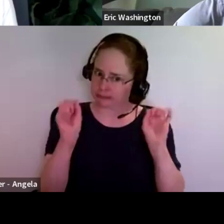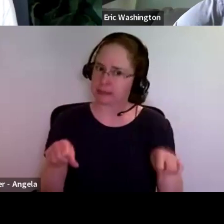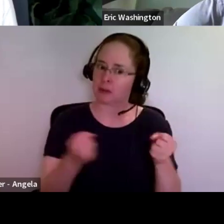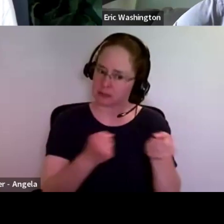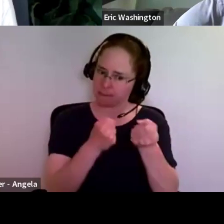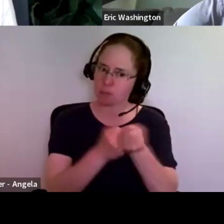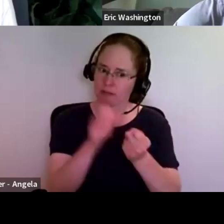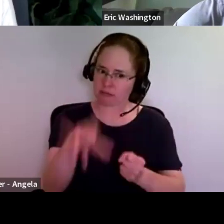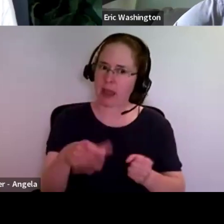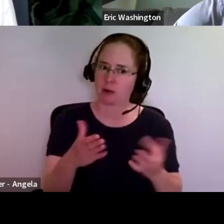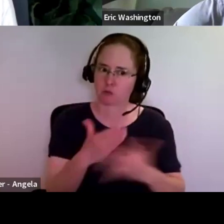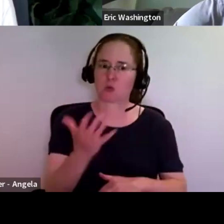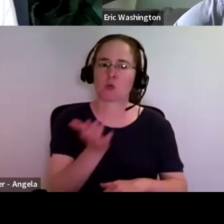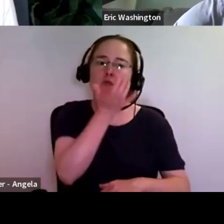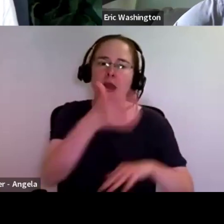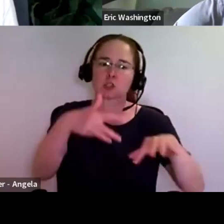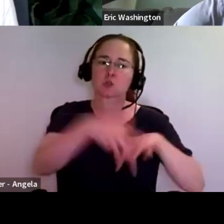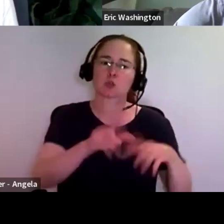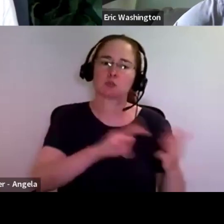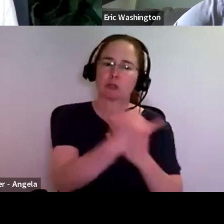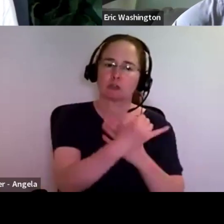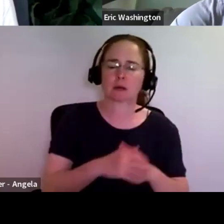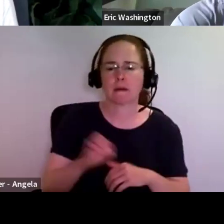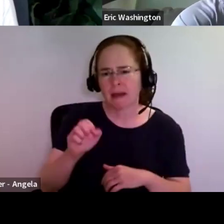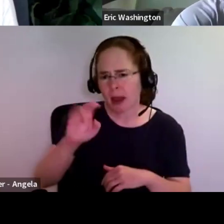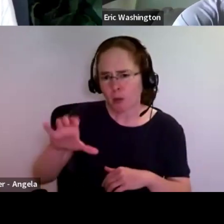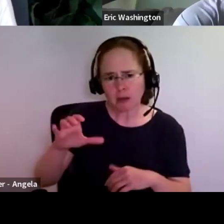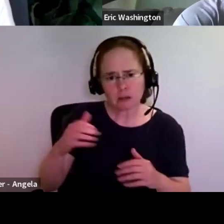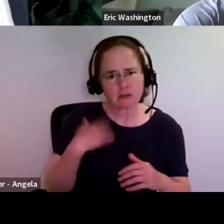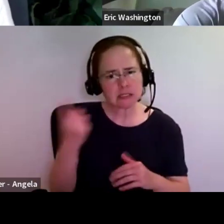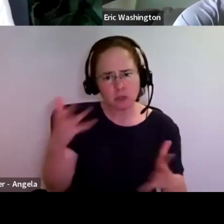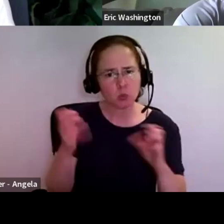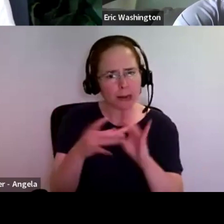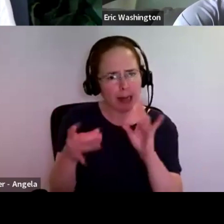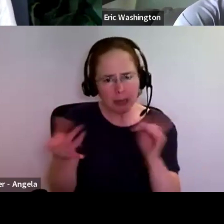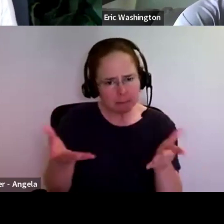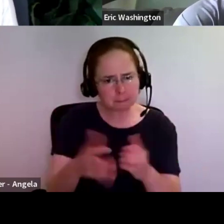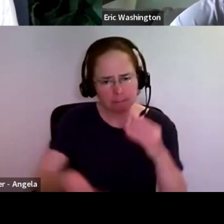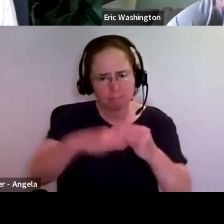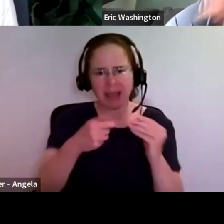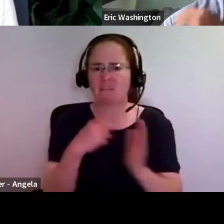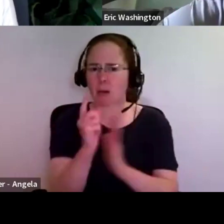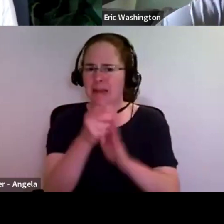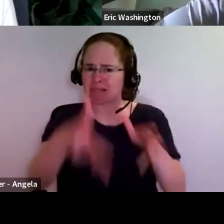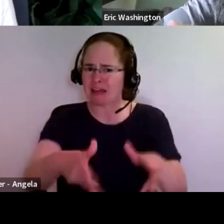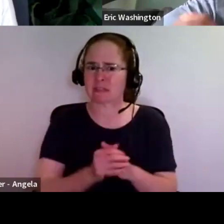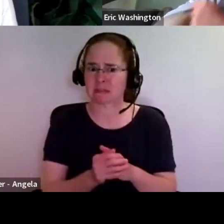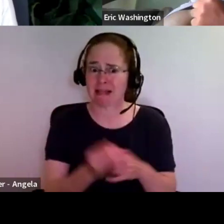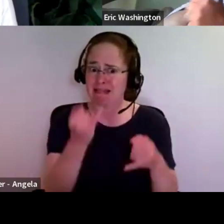that through the grassroots project. Eric, did you have something you wanted to comment on? We've got about a minute, so this will probably be the last one.